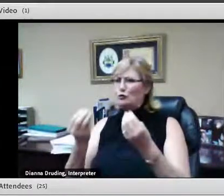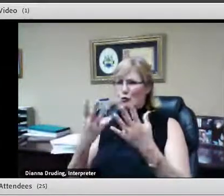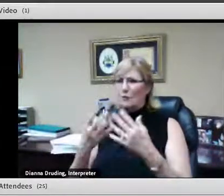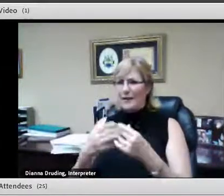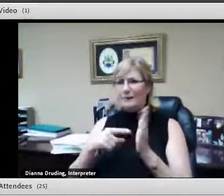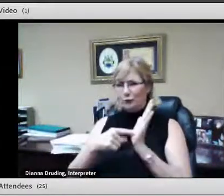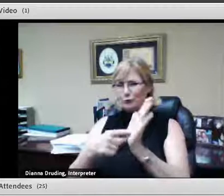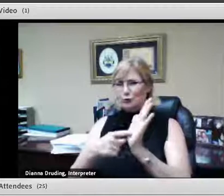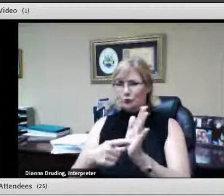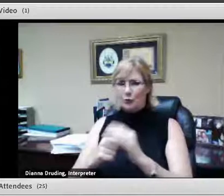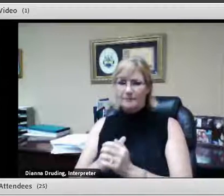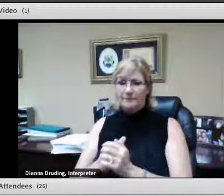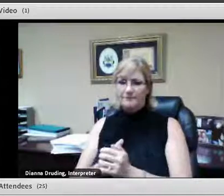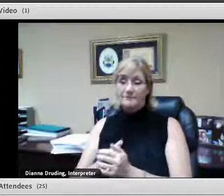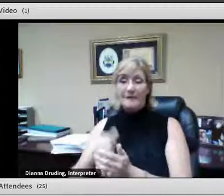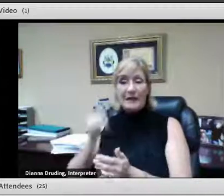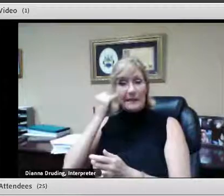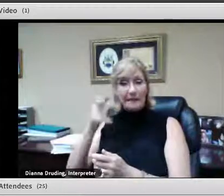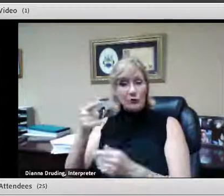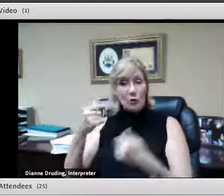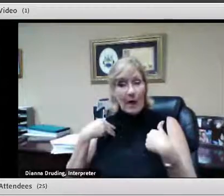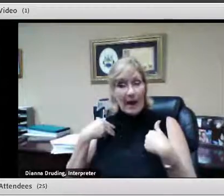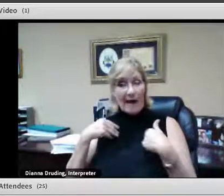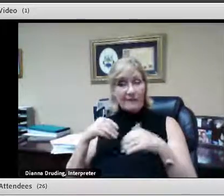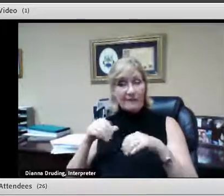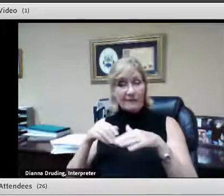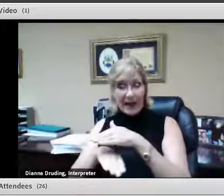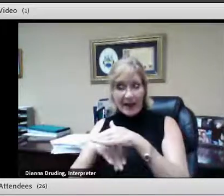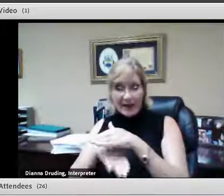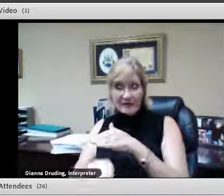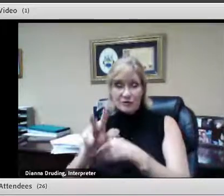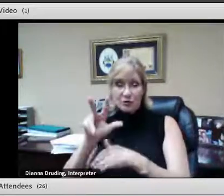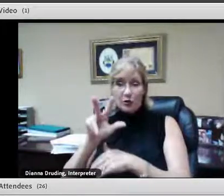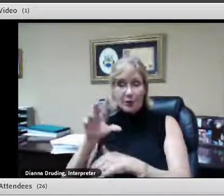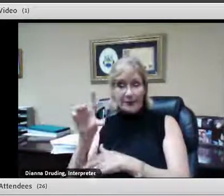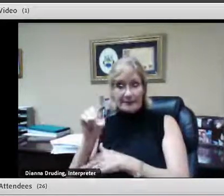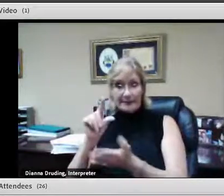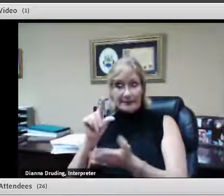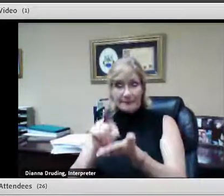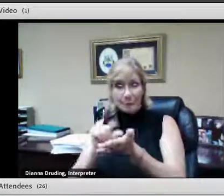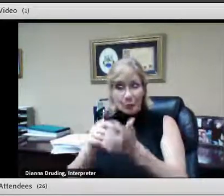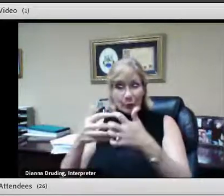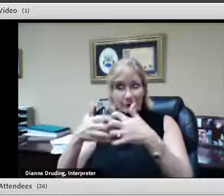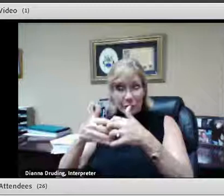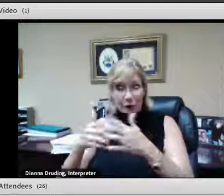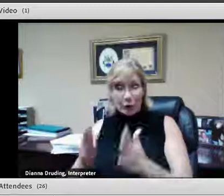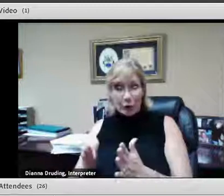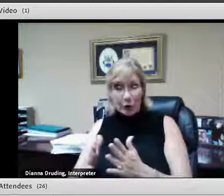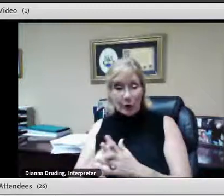So, if you have access to a 3-D printer, then 3-D-printing games are a ton of fun. This is a staple lesson for us